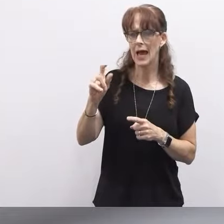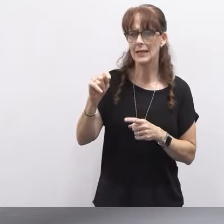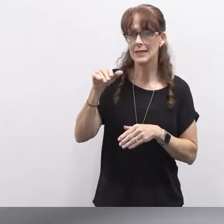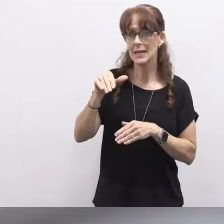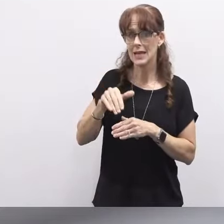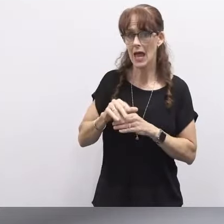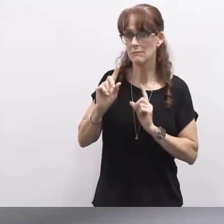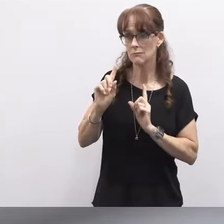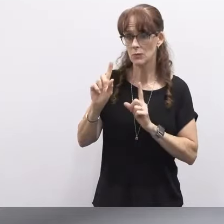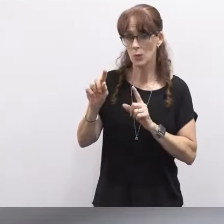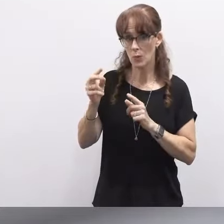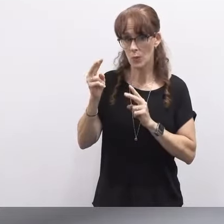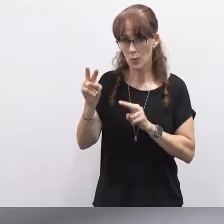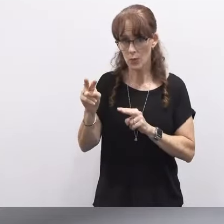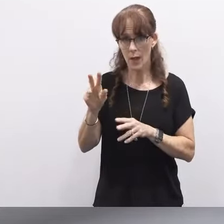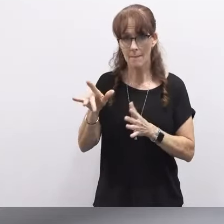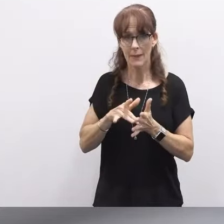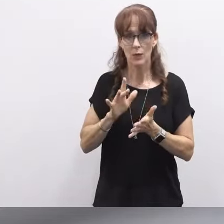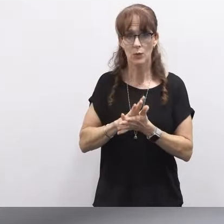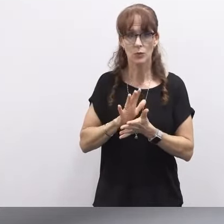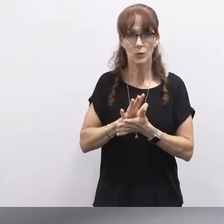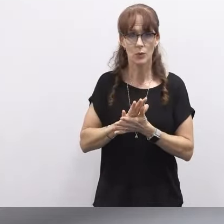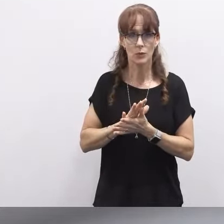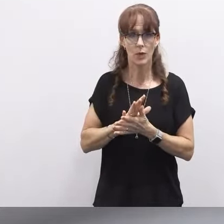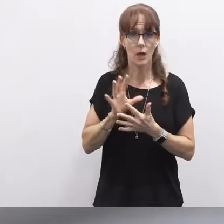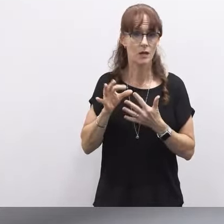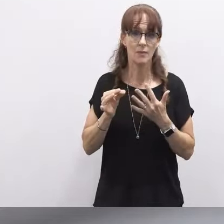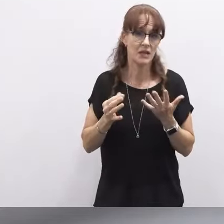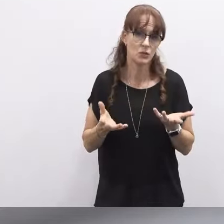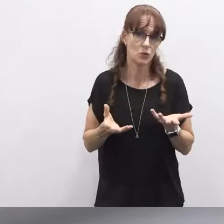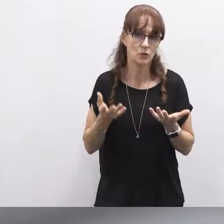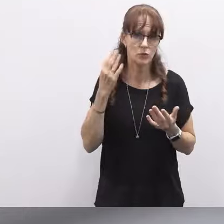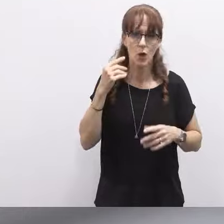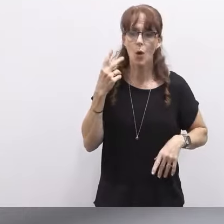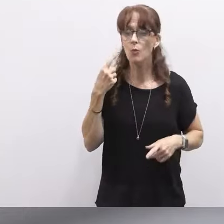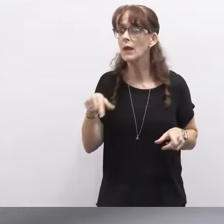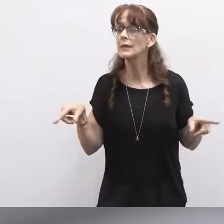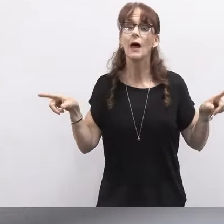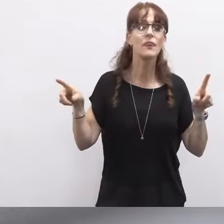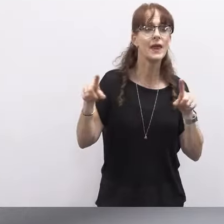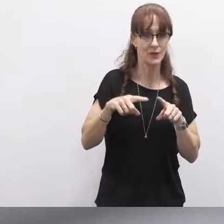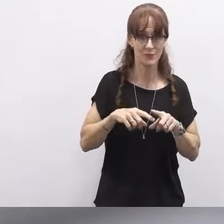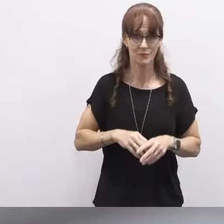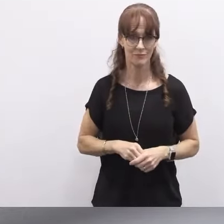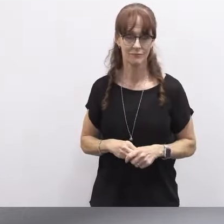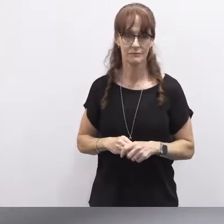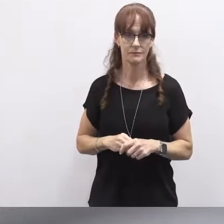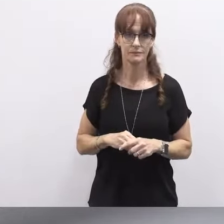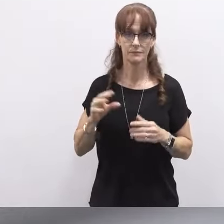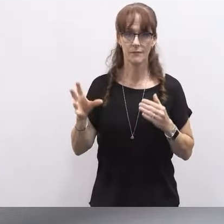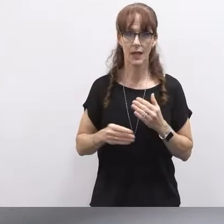even for families that have middle schoolers that are not making a choice to know what's out there. Adding to some of the sports,